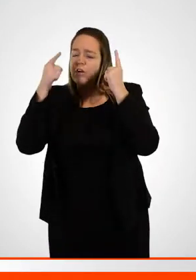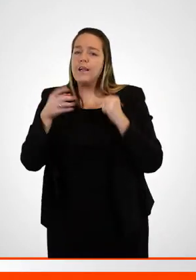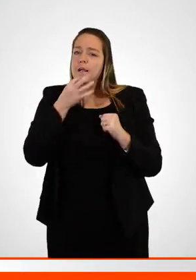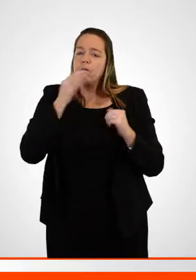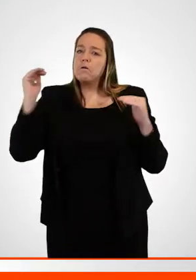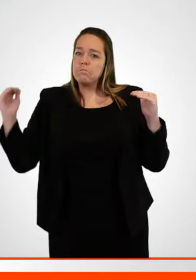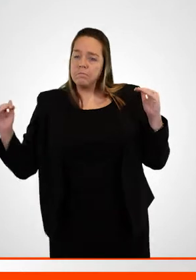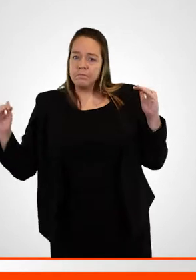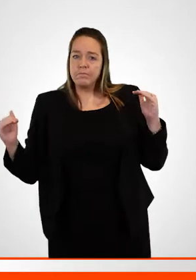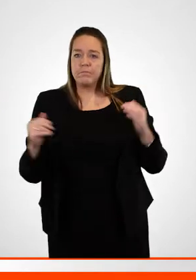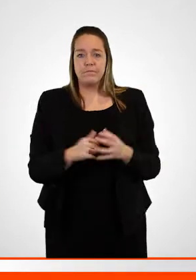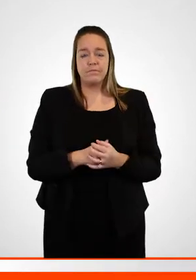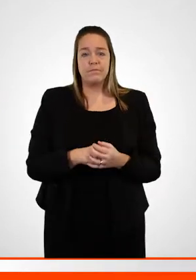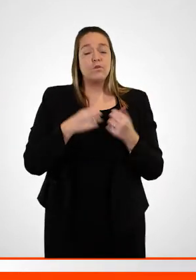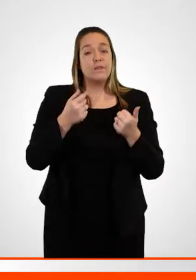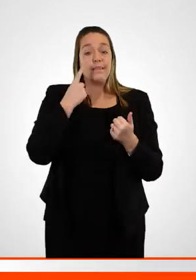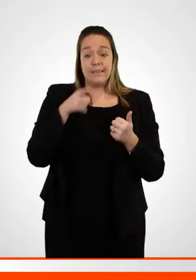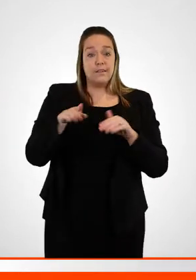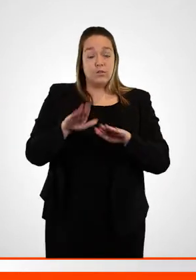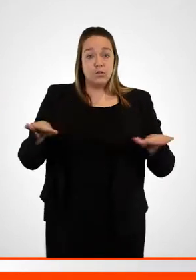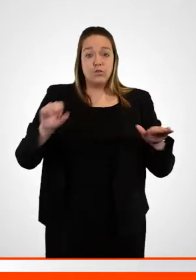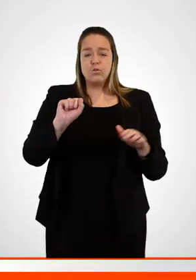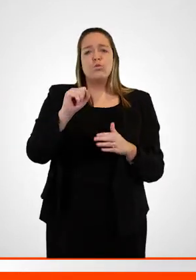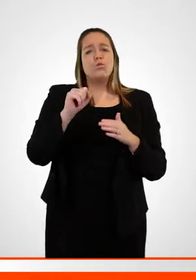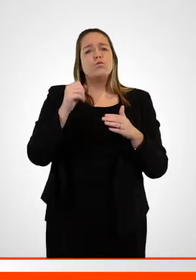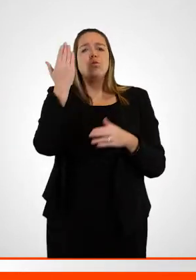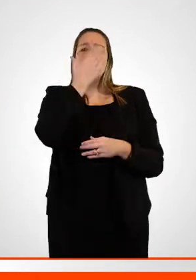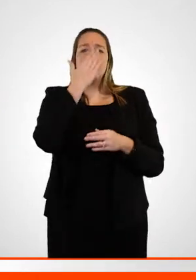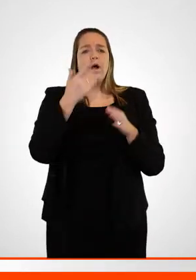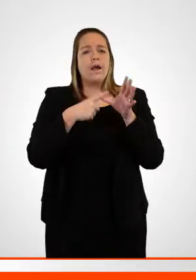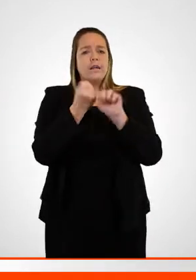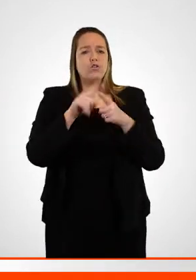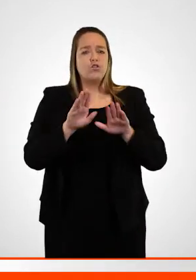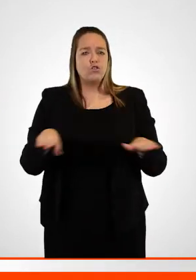We were very pleased to see how these kids, school-age level kids, were doing.